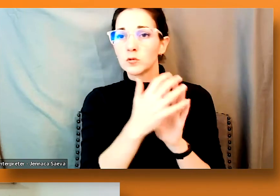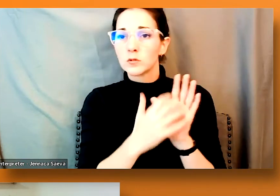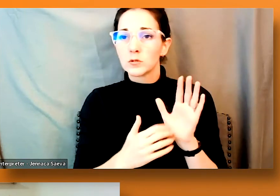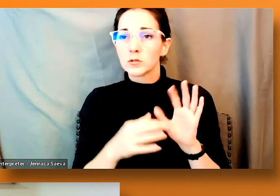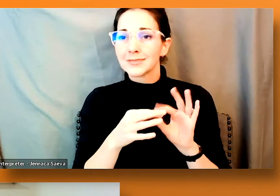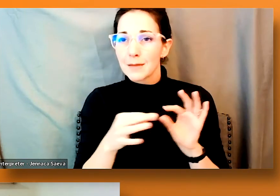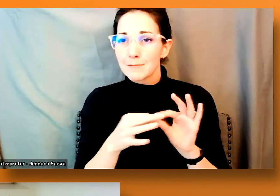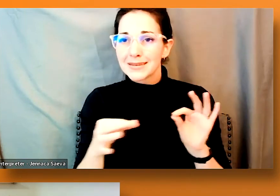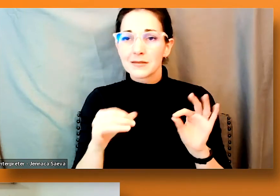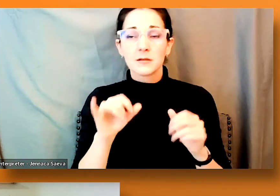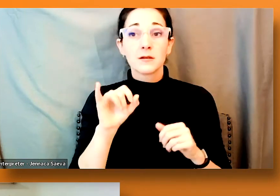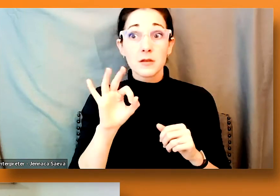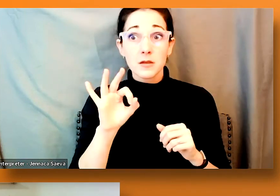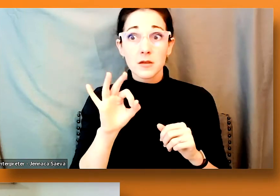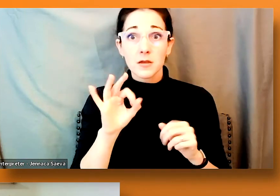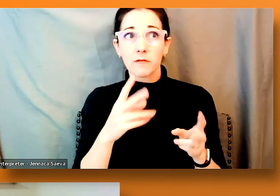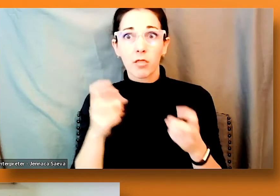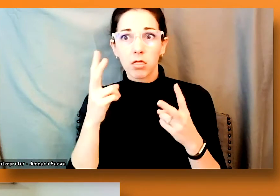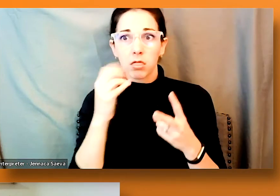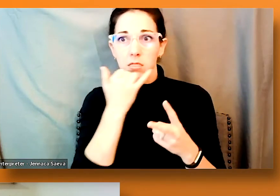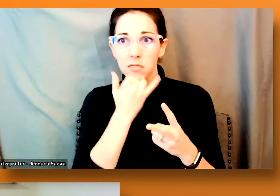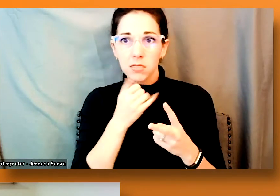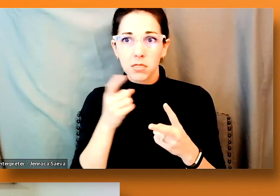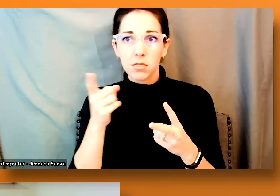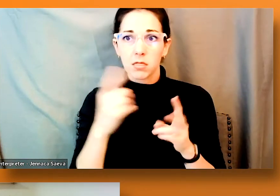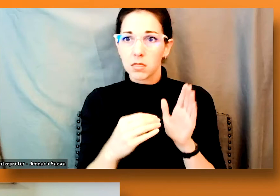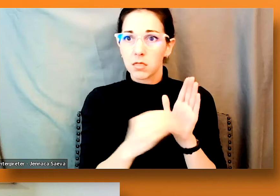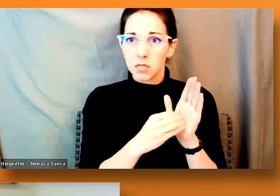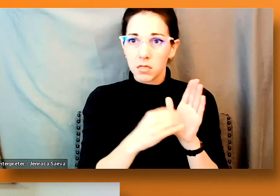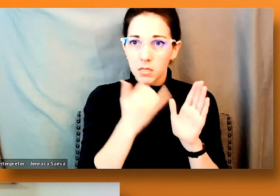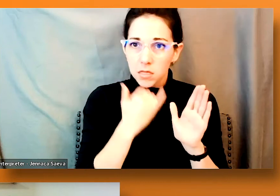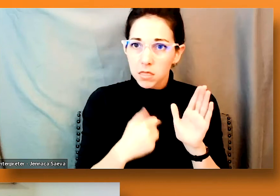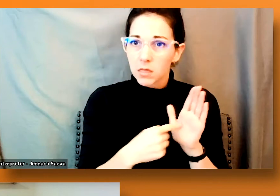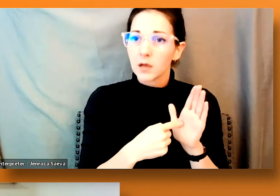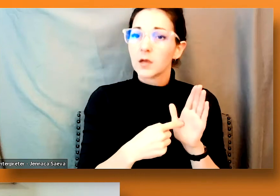if something was posted incorrectly. So going back to the most important things